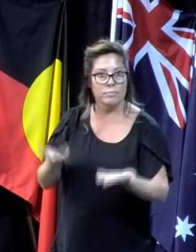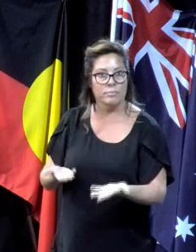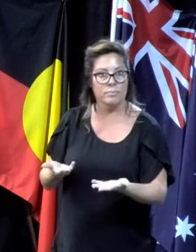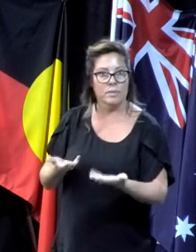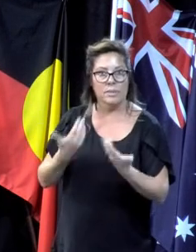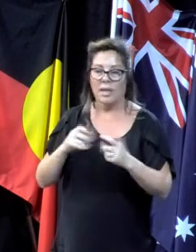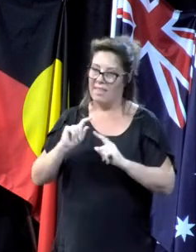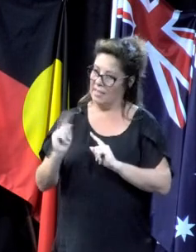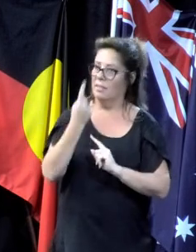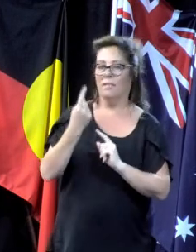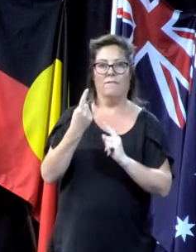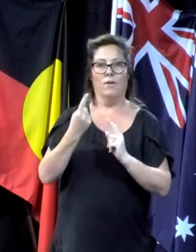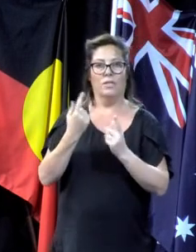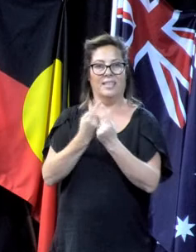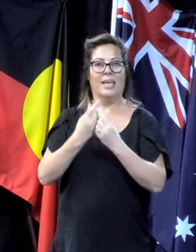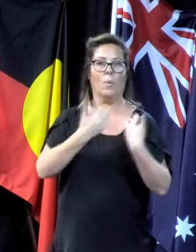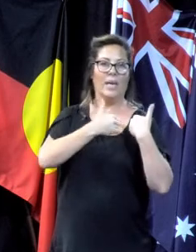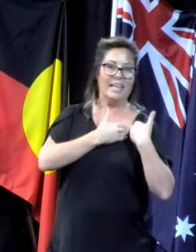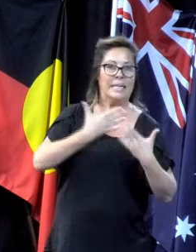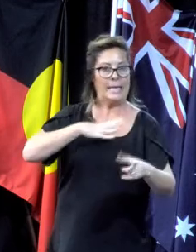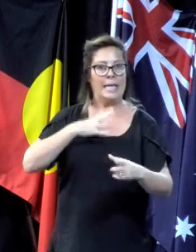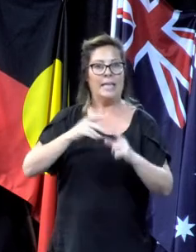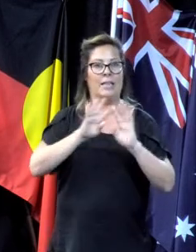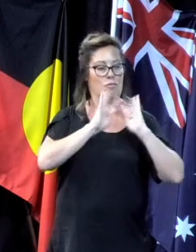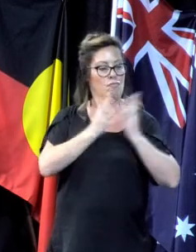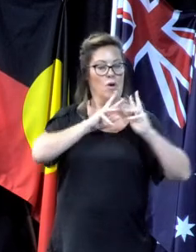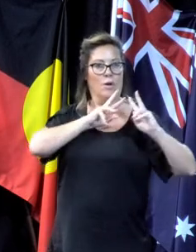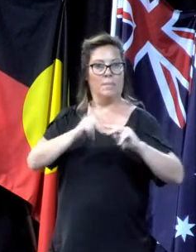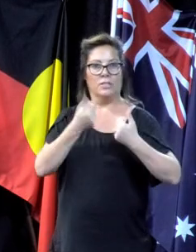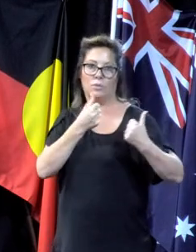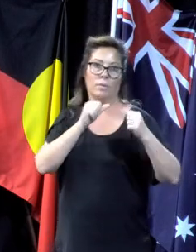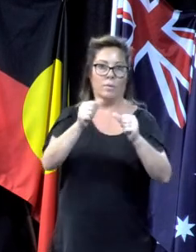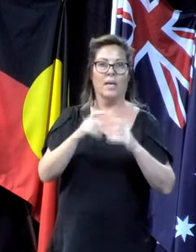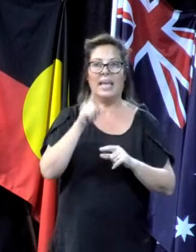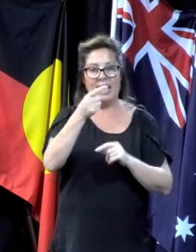With – with that being met, I’m sure that we will have covered many of the